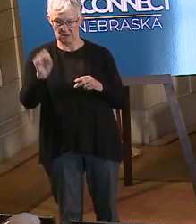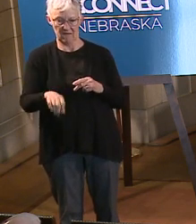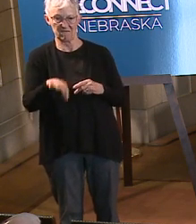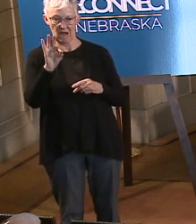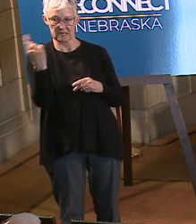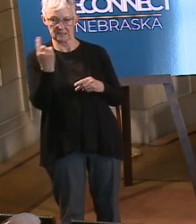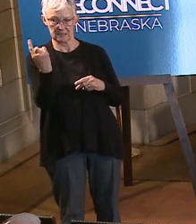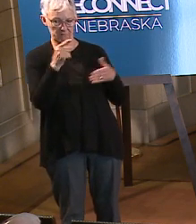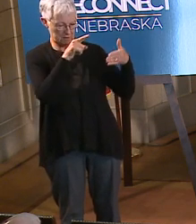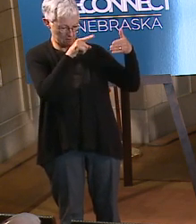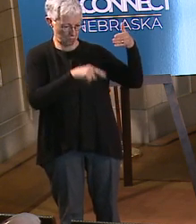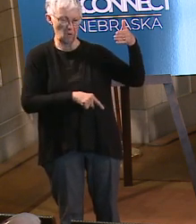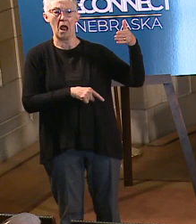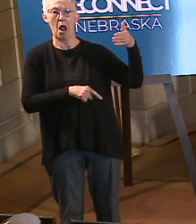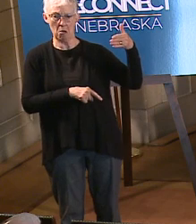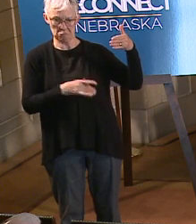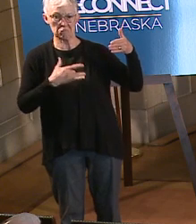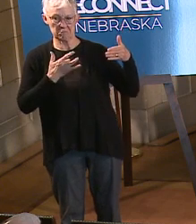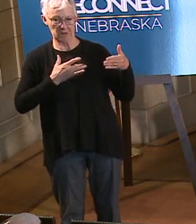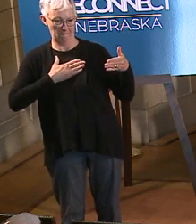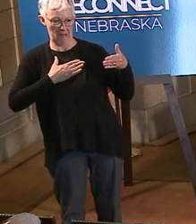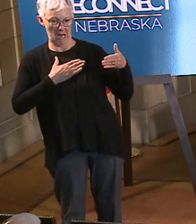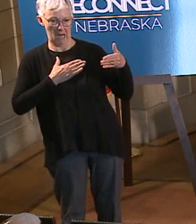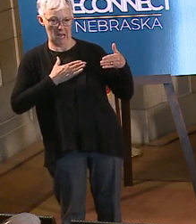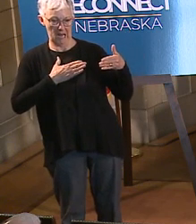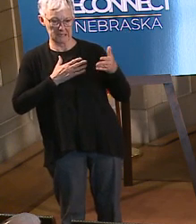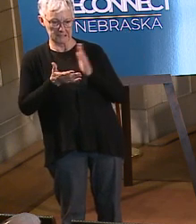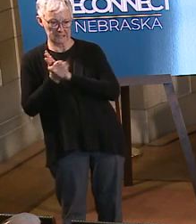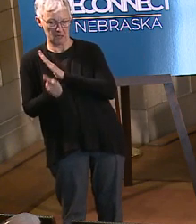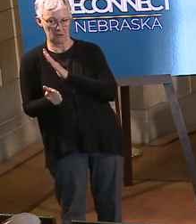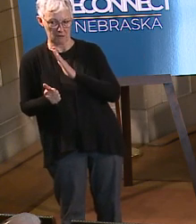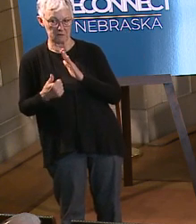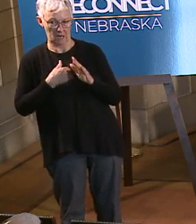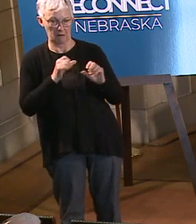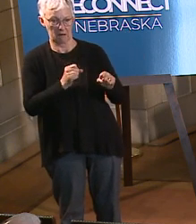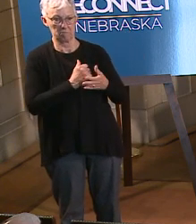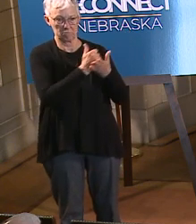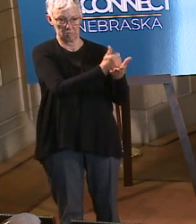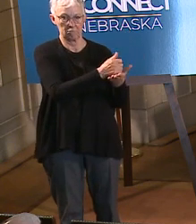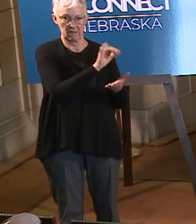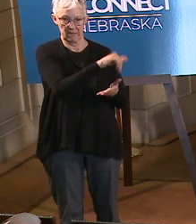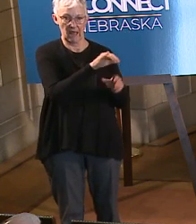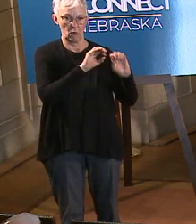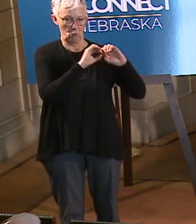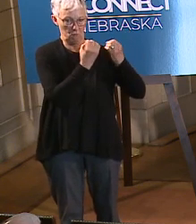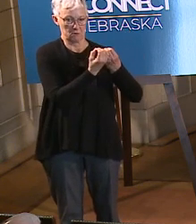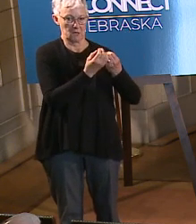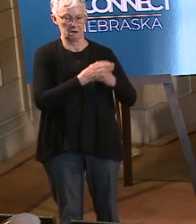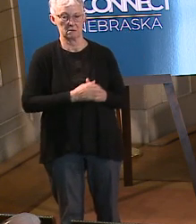ORGANIZATIONS REGISTERED THERE AND YOU'LL BE ABLE TO FIND A PLACE THAT SUITS YOUR INTERESTS